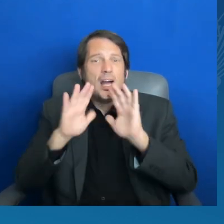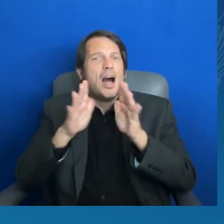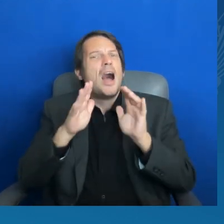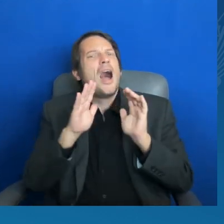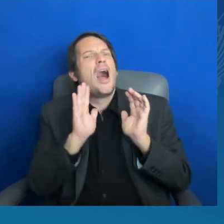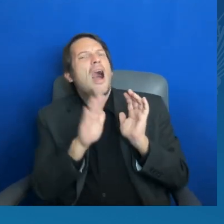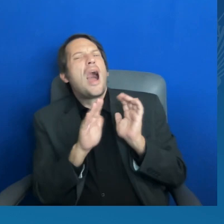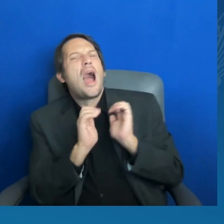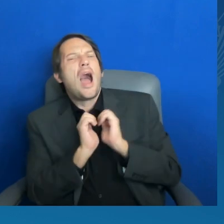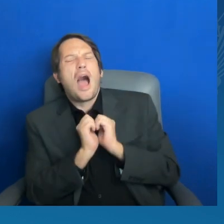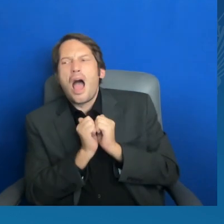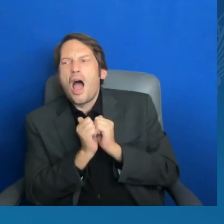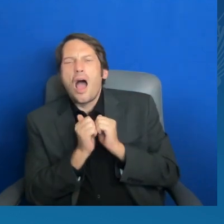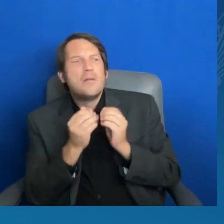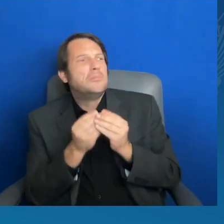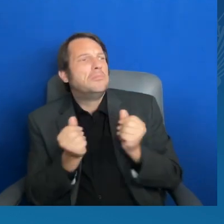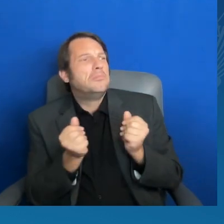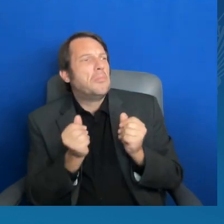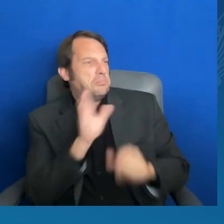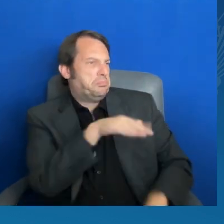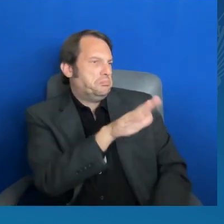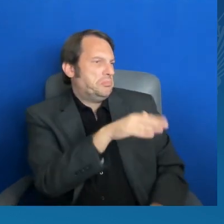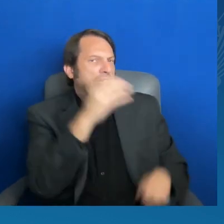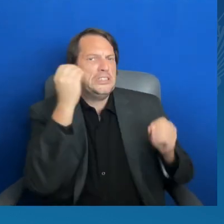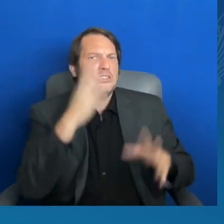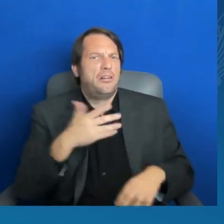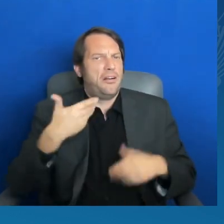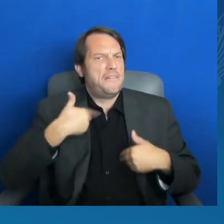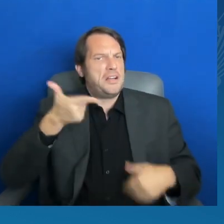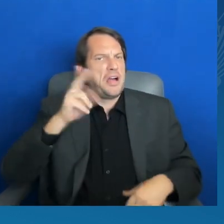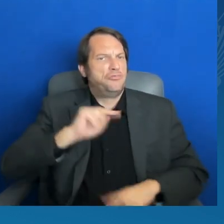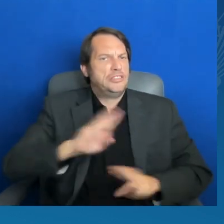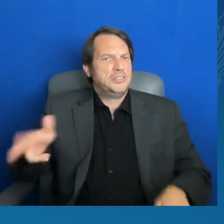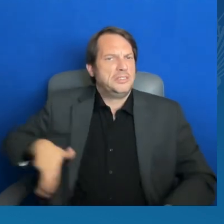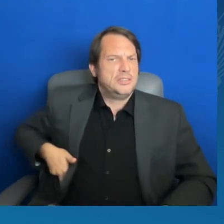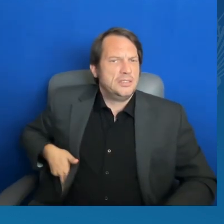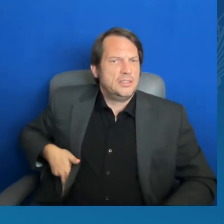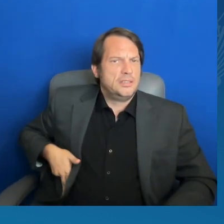The Vice President: Our teachers want to teach. Our teachers want to teach.